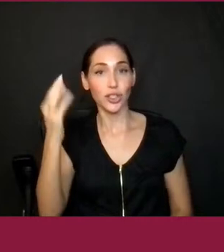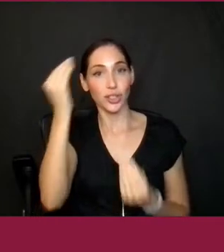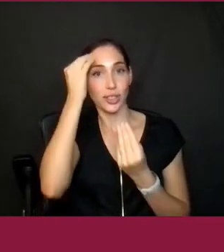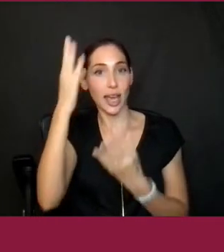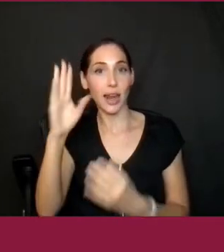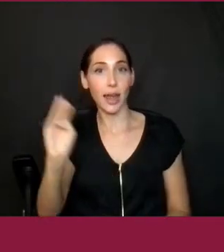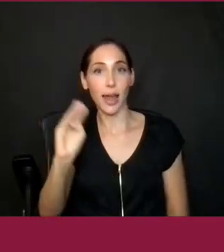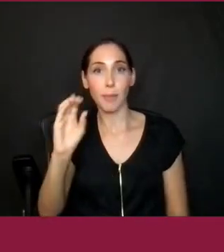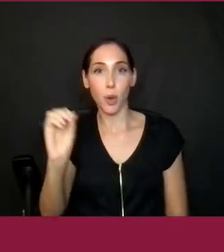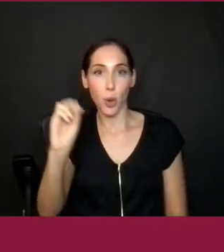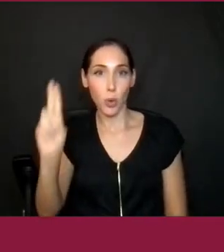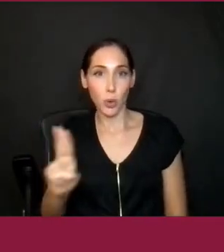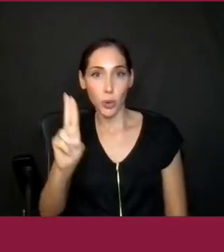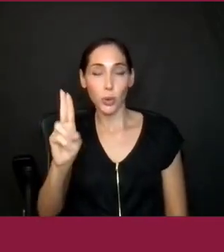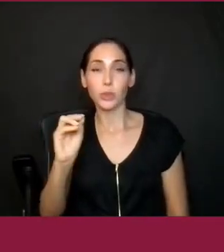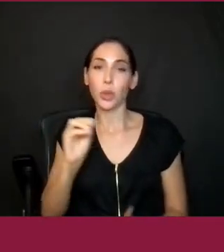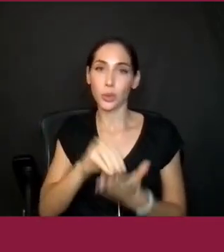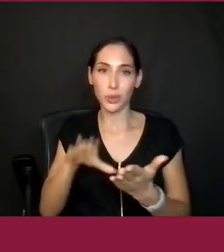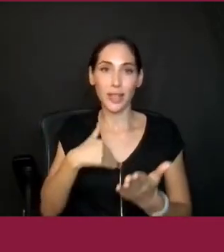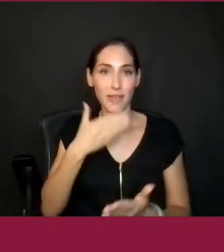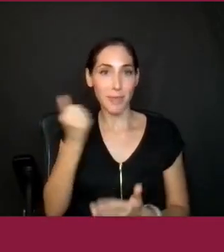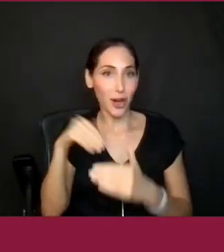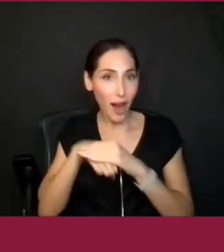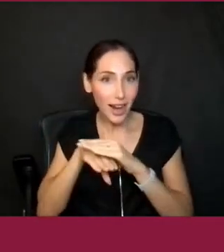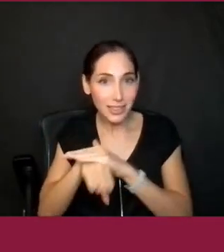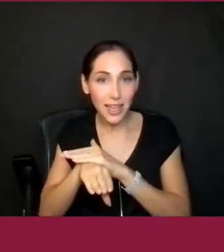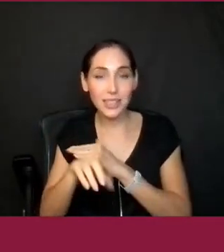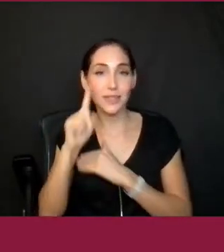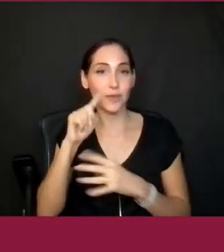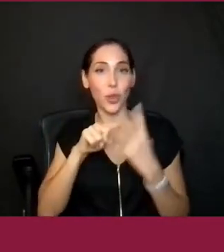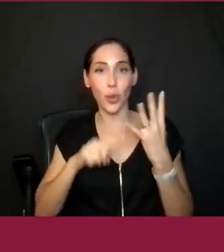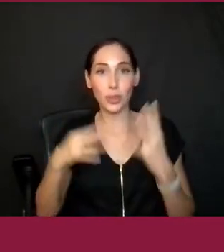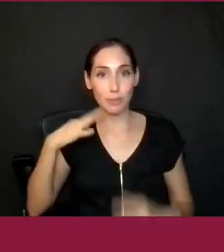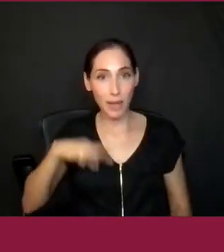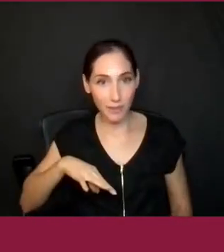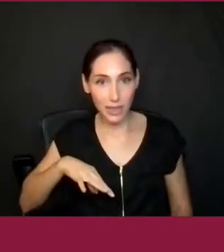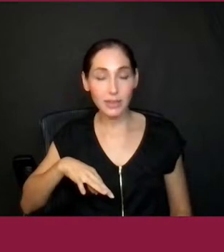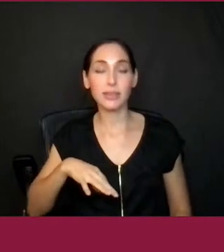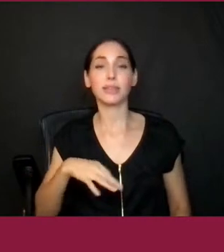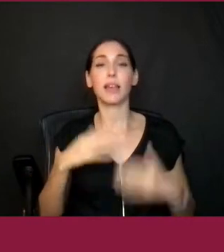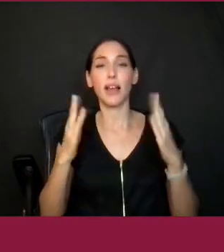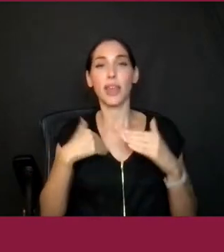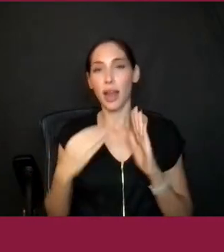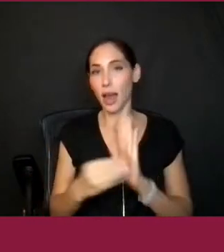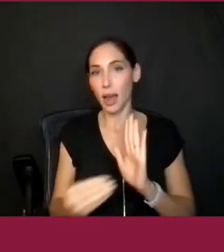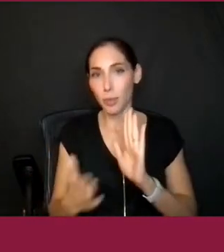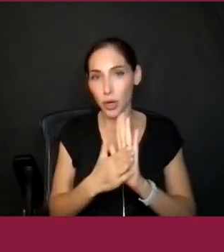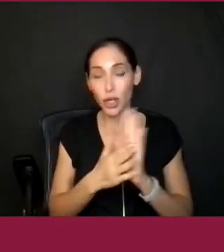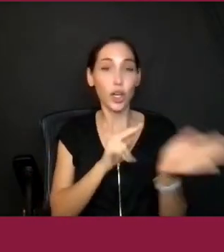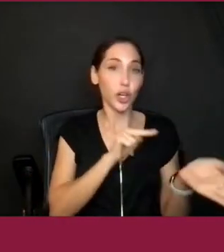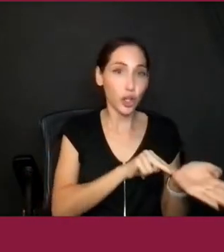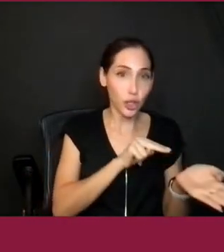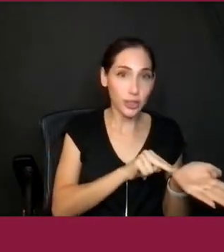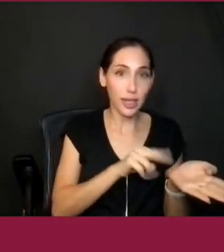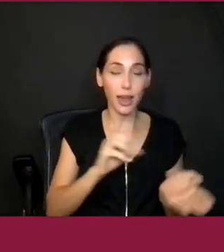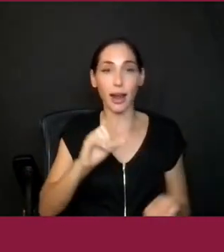that students have better access to those benefits, and then I put here nursing and allied health priorities. Um,